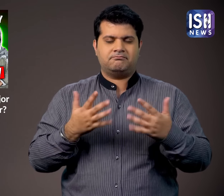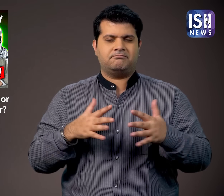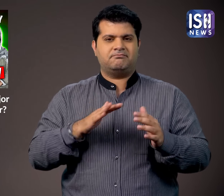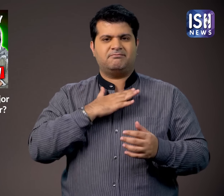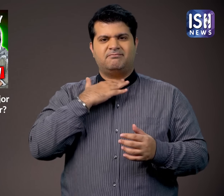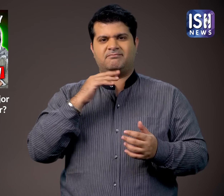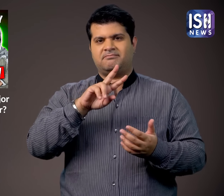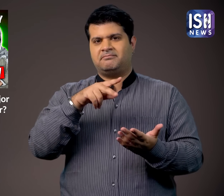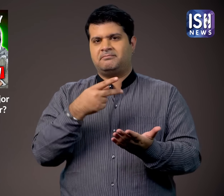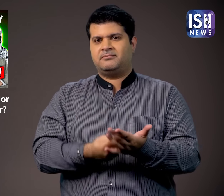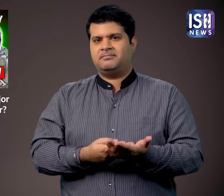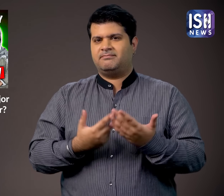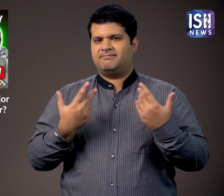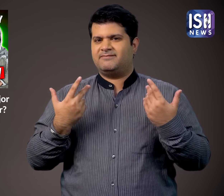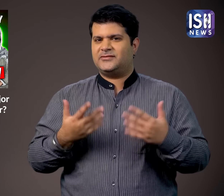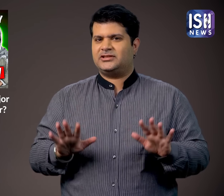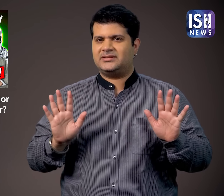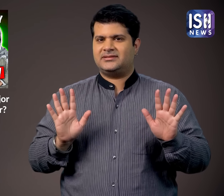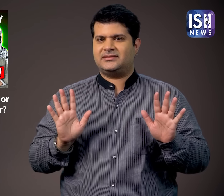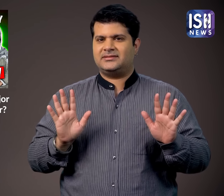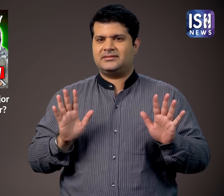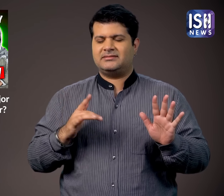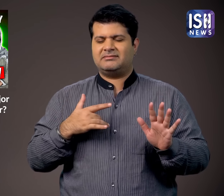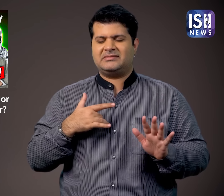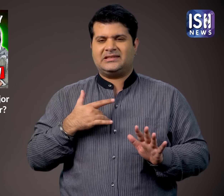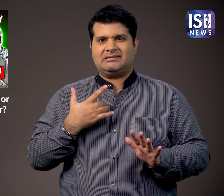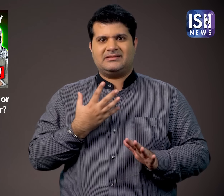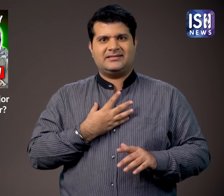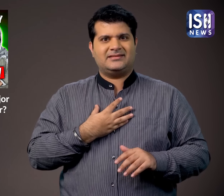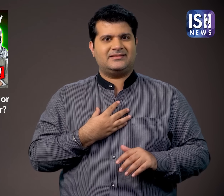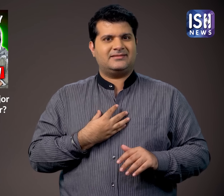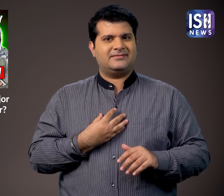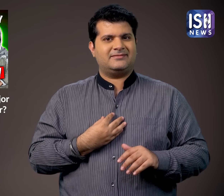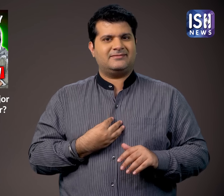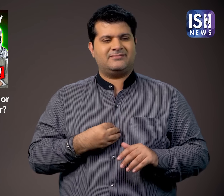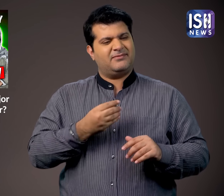Sadly, Major Sharma was martyred.